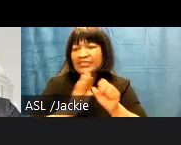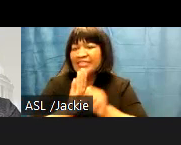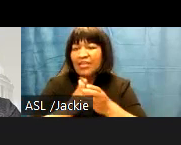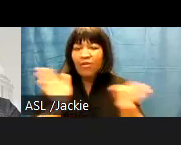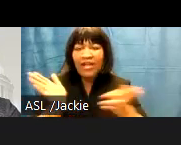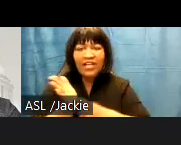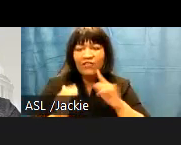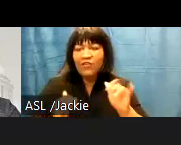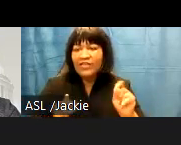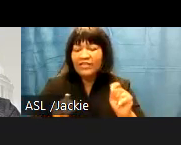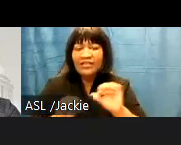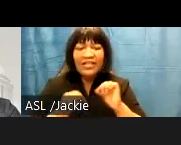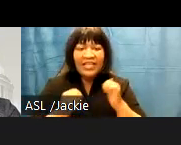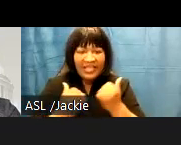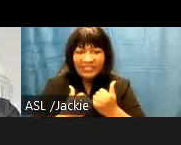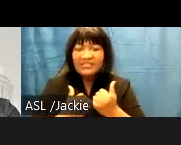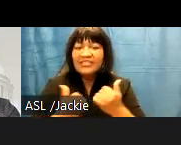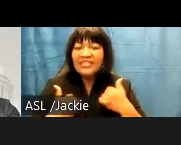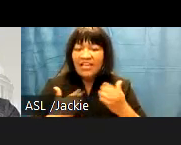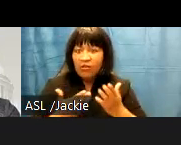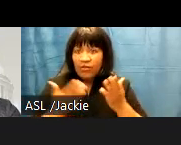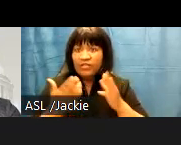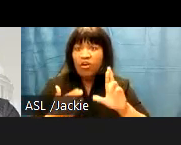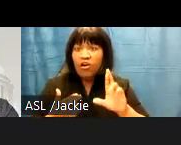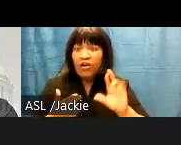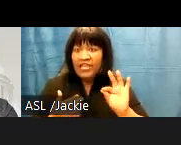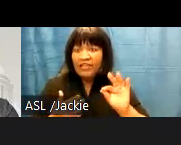this, agencies would follow the request for proposal, RFP process to sect an organization.